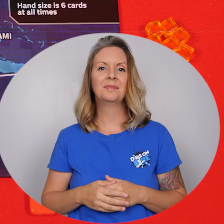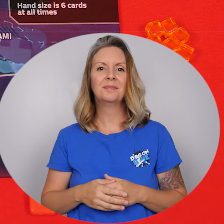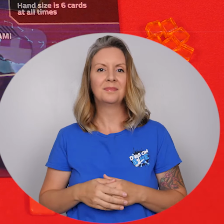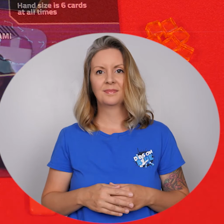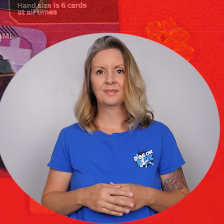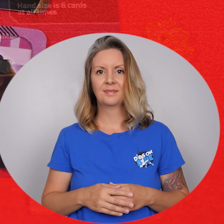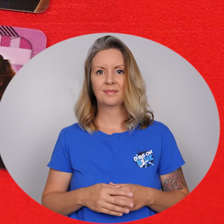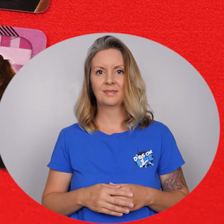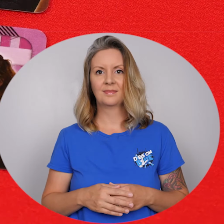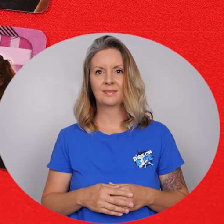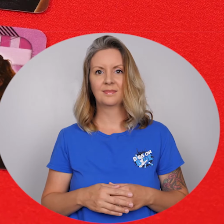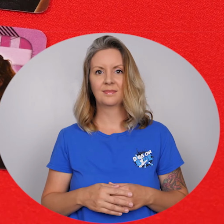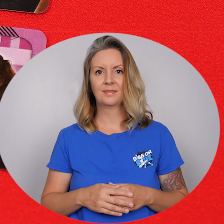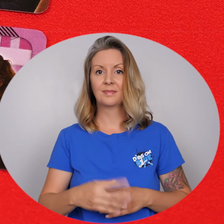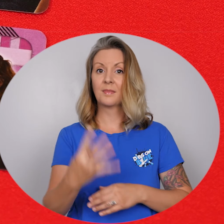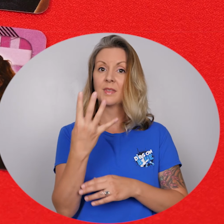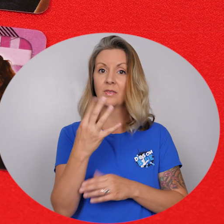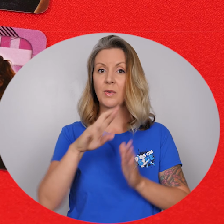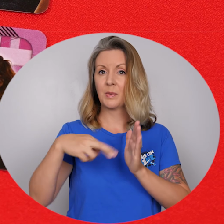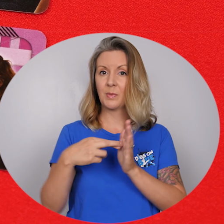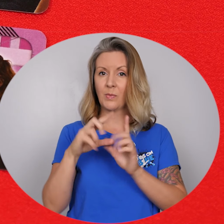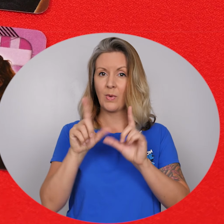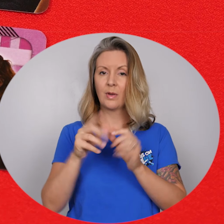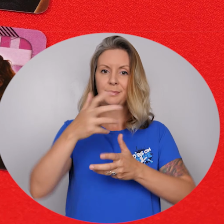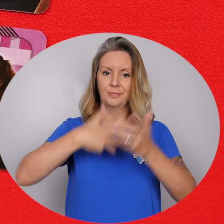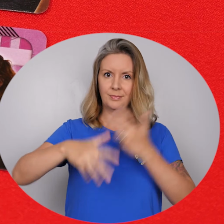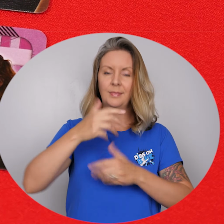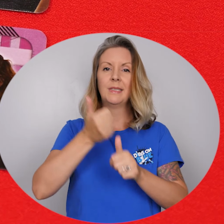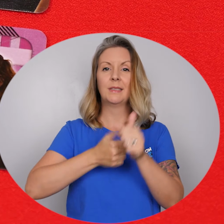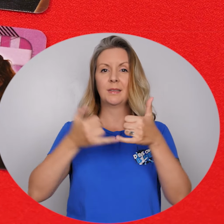finished. These are the 4 role cards and you should shuffle and deal 1 face-up to each